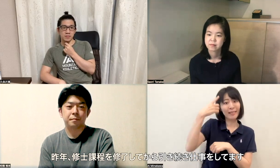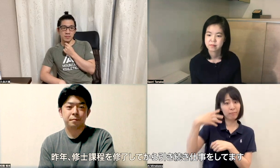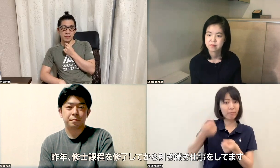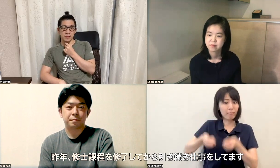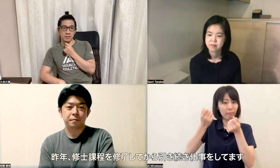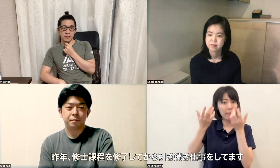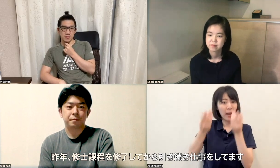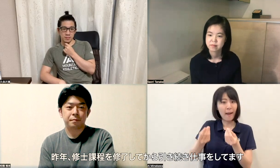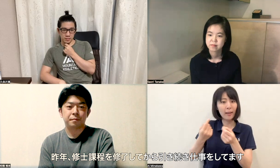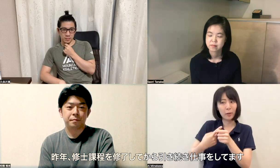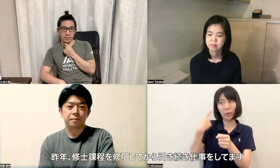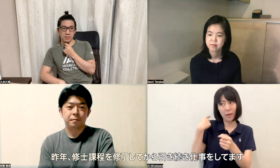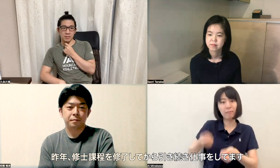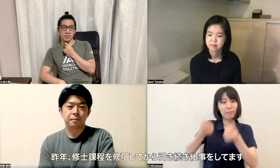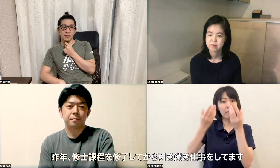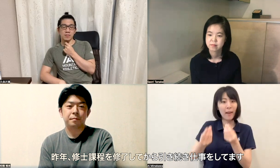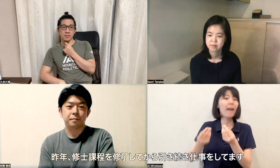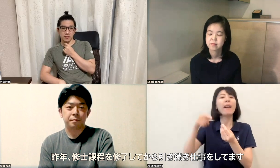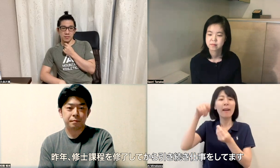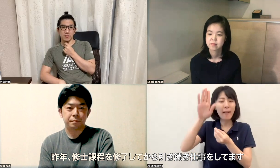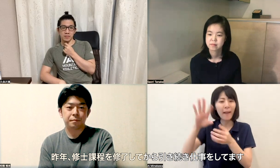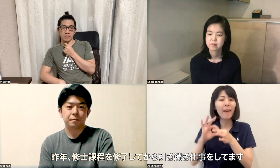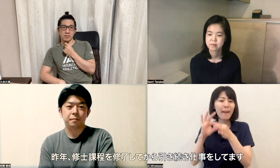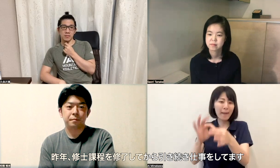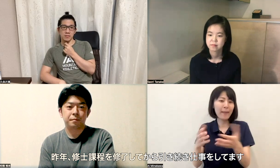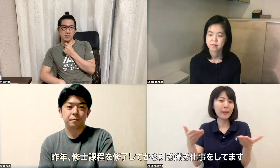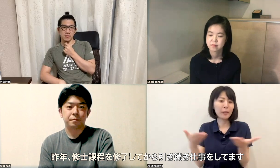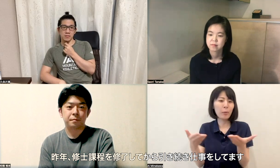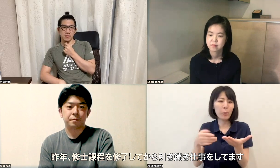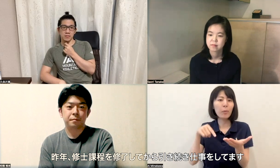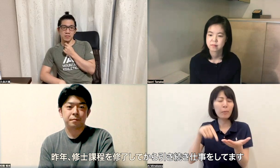I graduated the master course last year, and now working here.